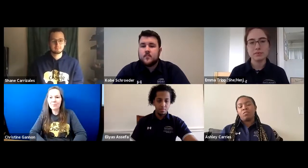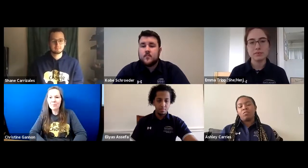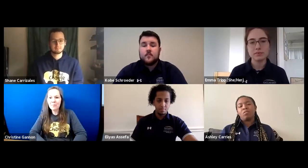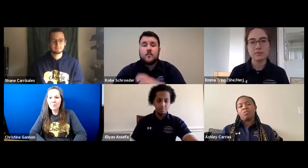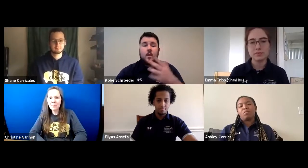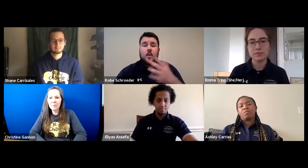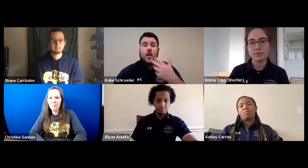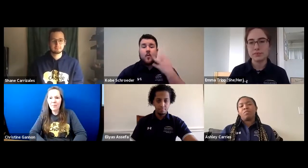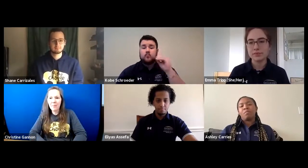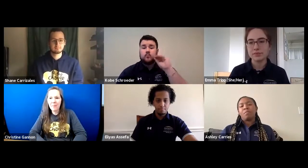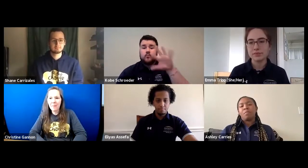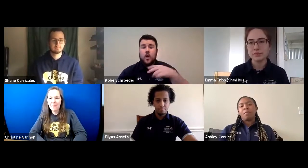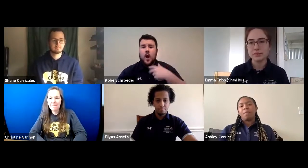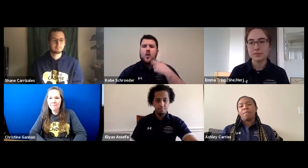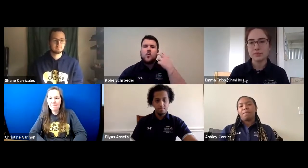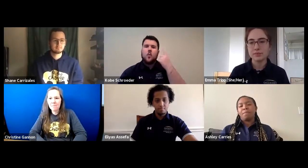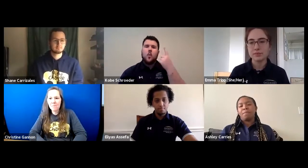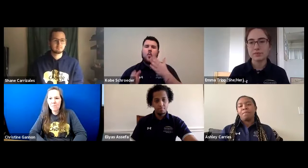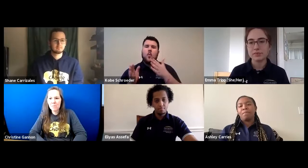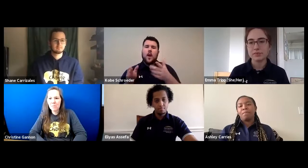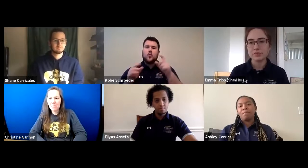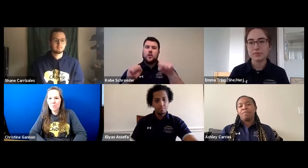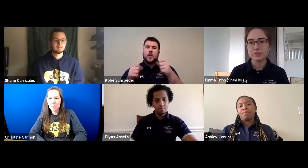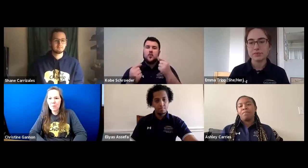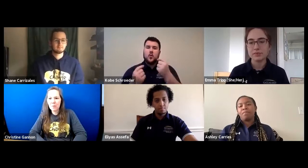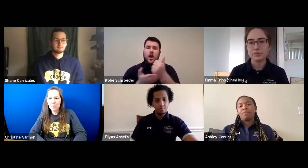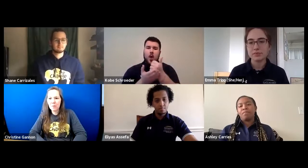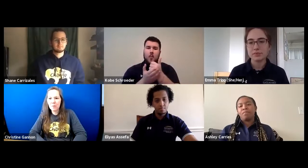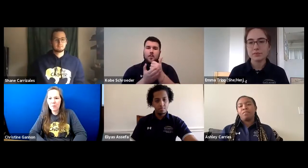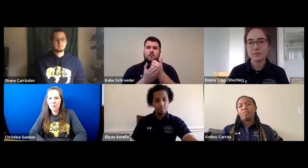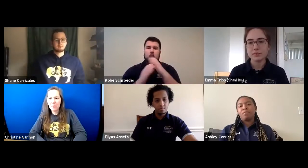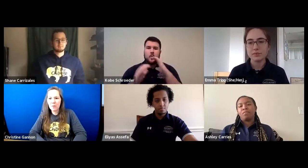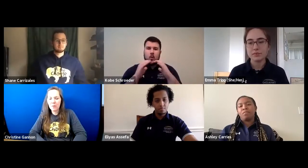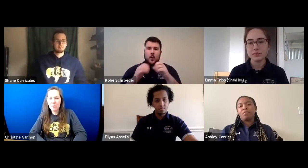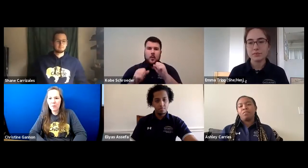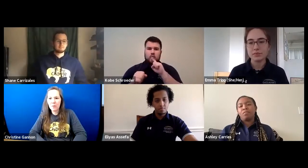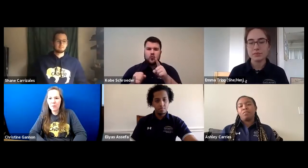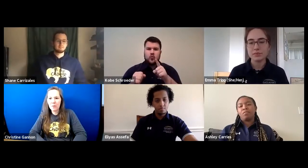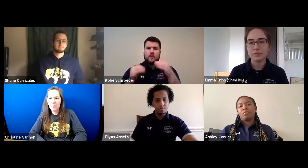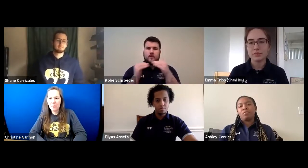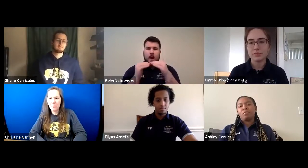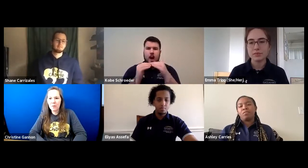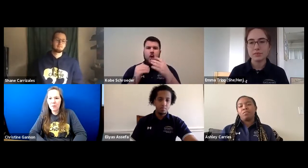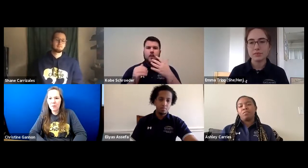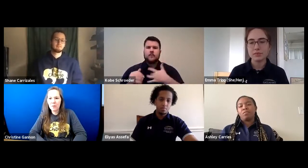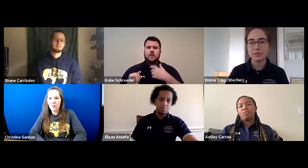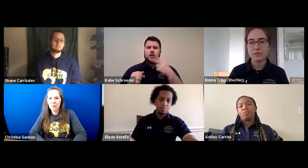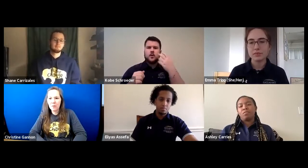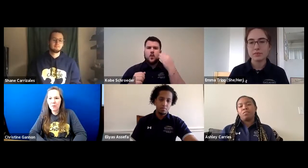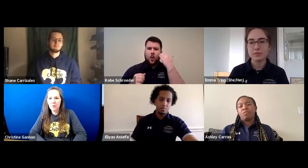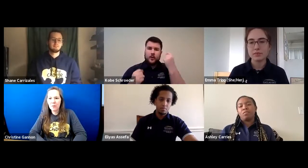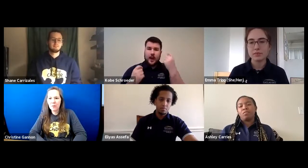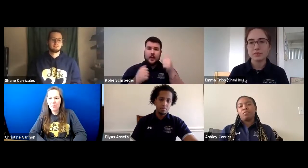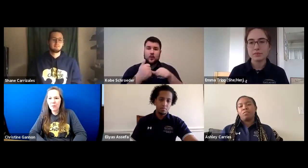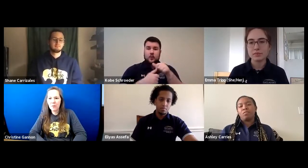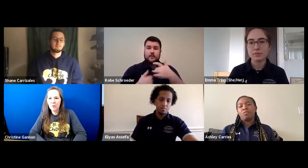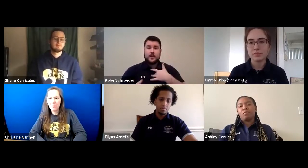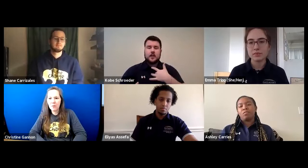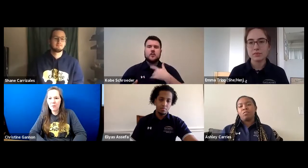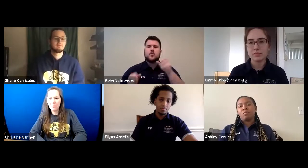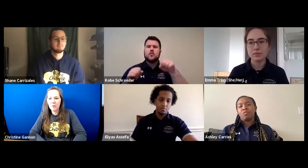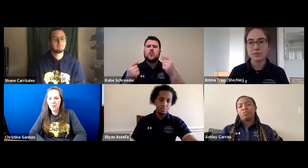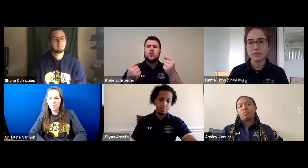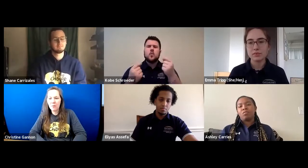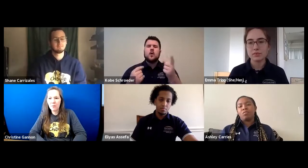>I also want to add that one way you can make sure you’re communicating fairly and understanding each other‘s feelings